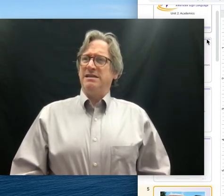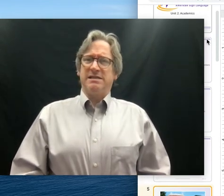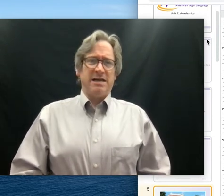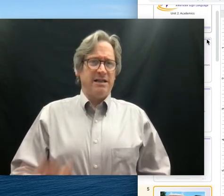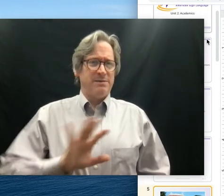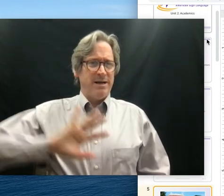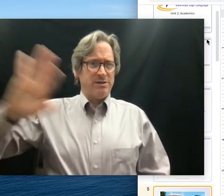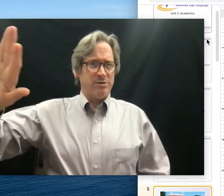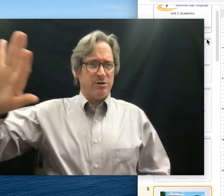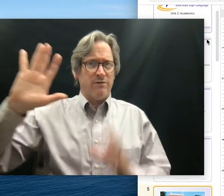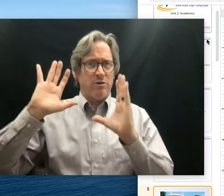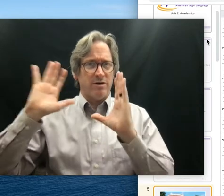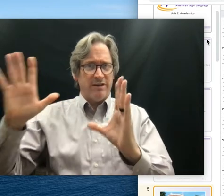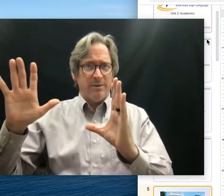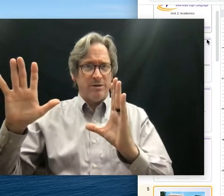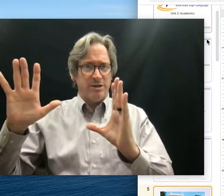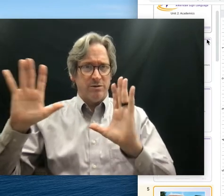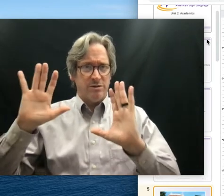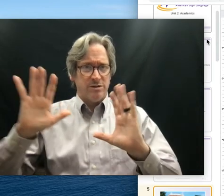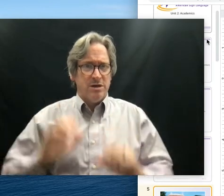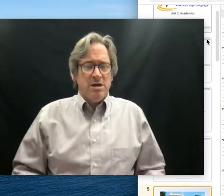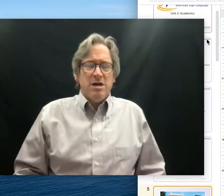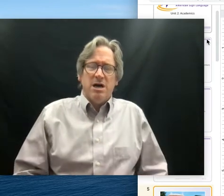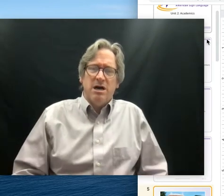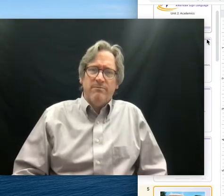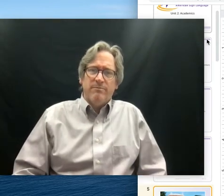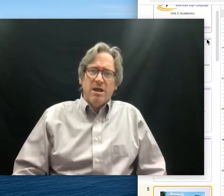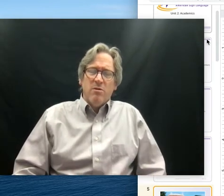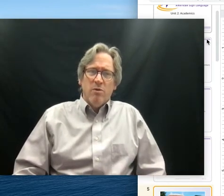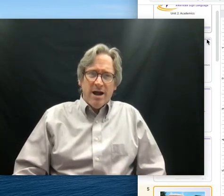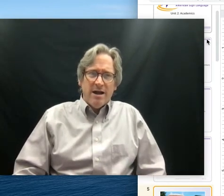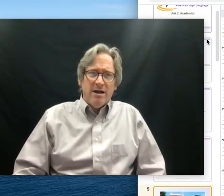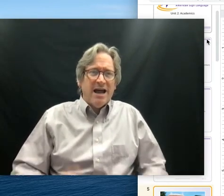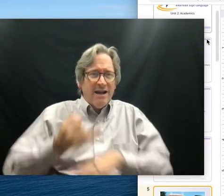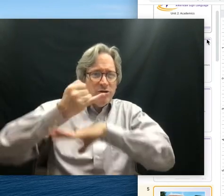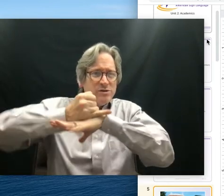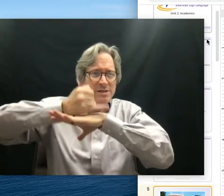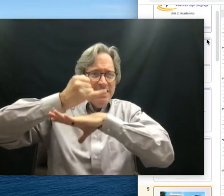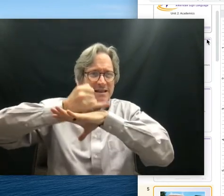sign that's best reserved for deaf people to use um what i and i've also seen this